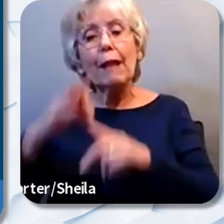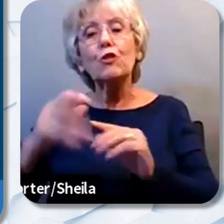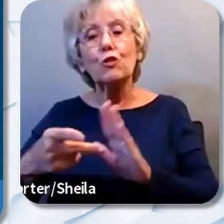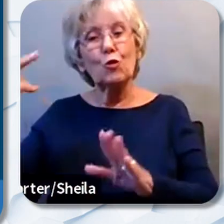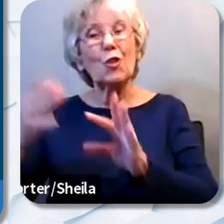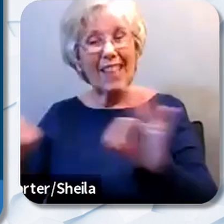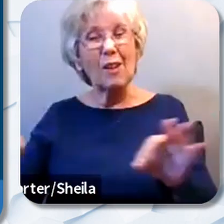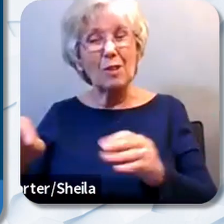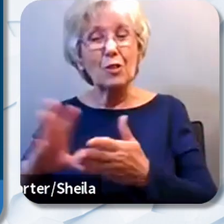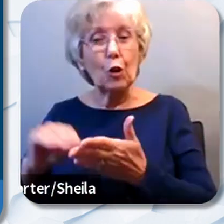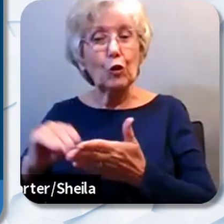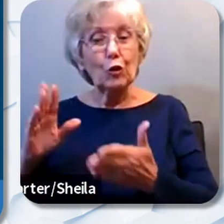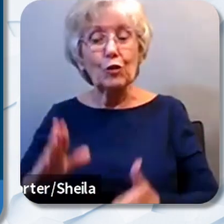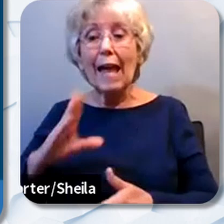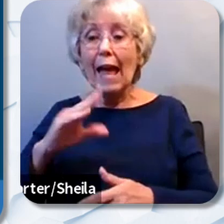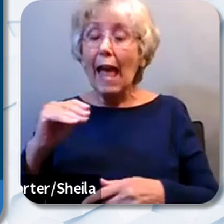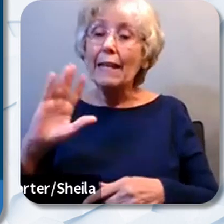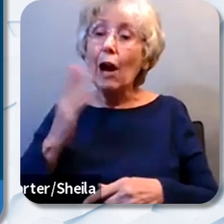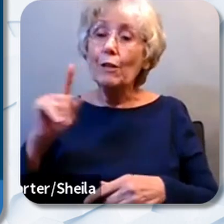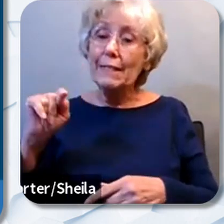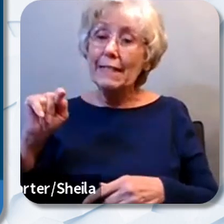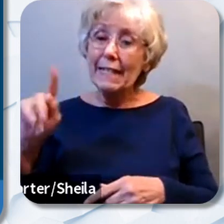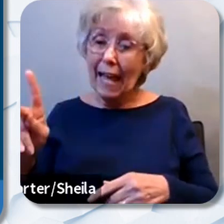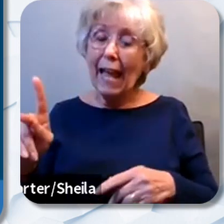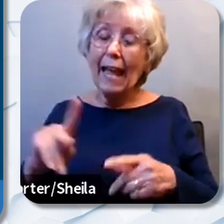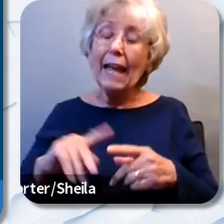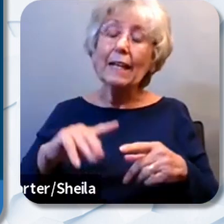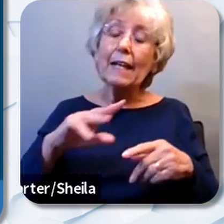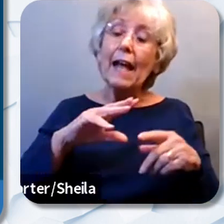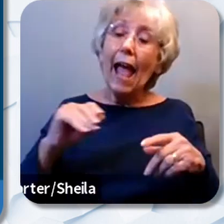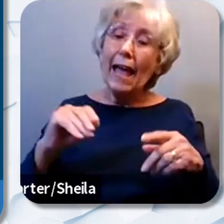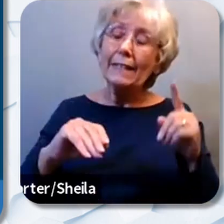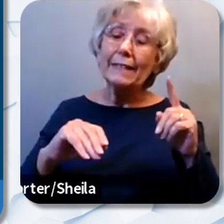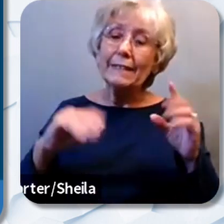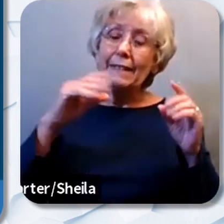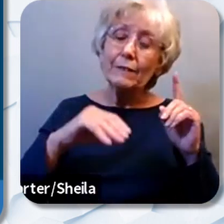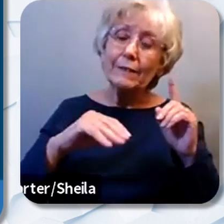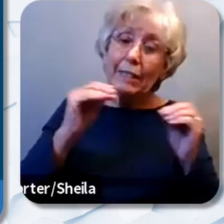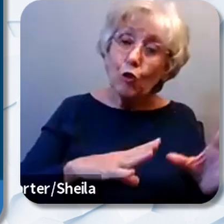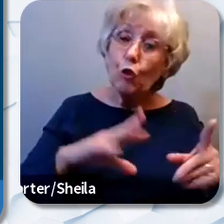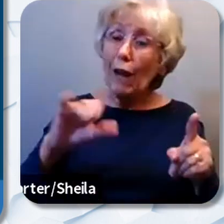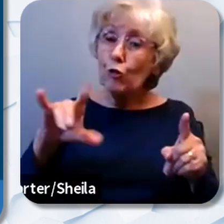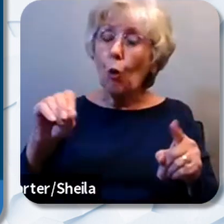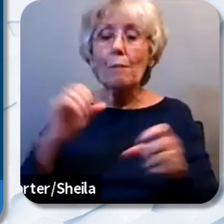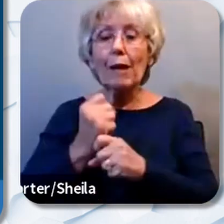because our our tk is eight to one ratio, we make sure that Spanish is the. predominant language in